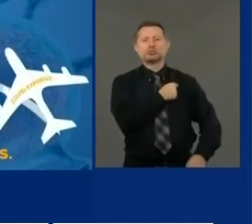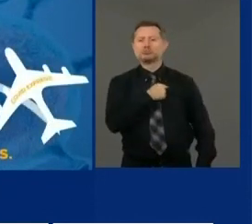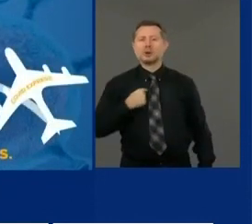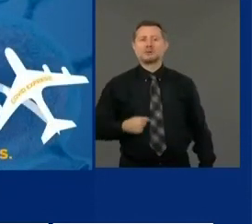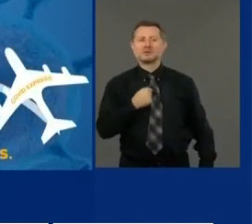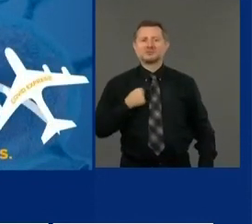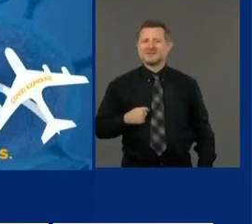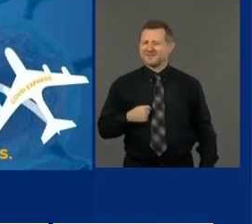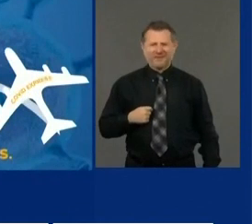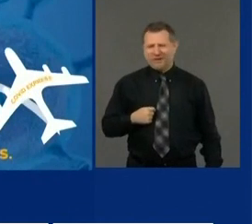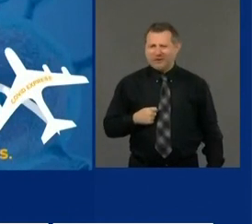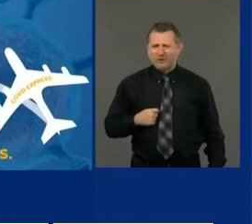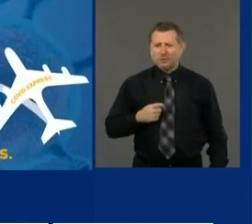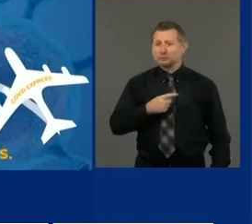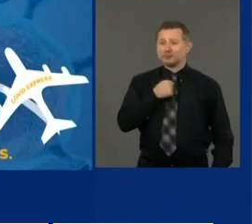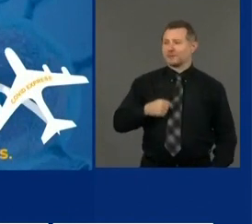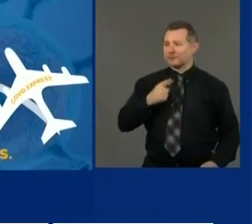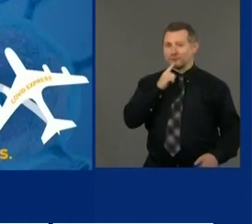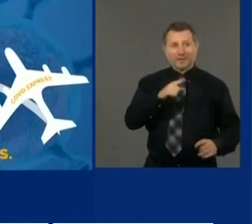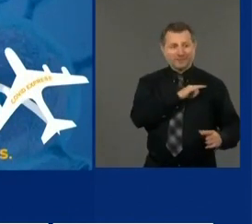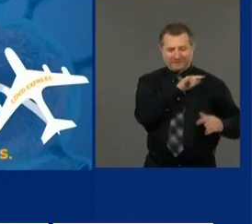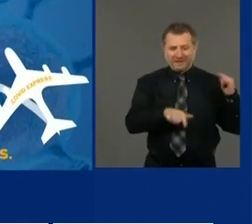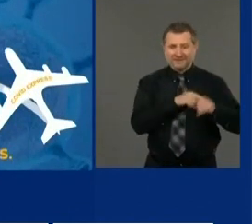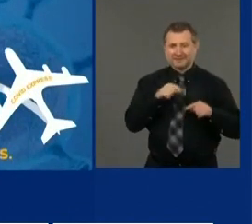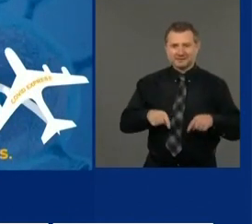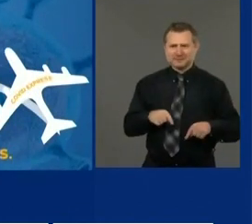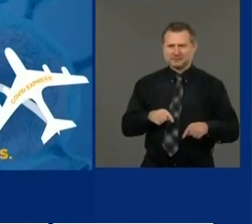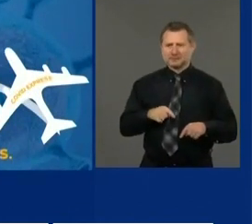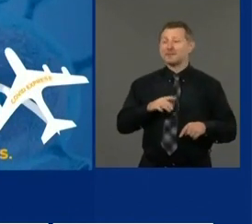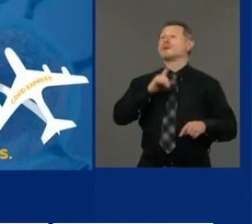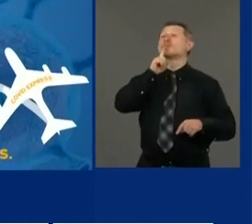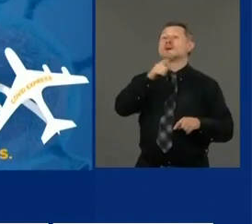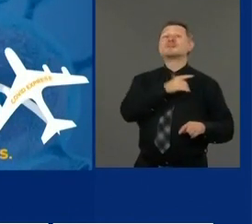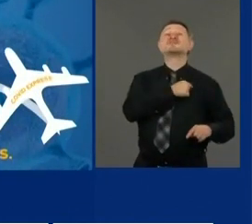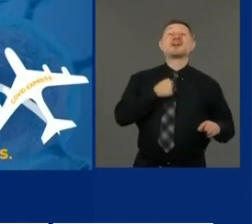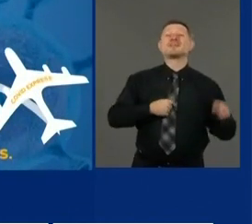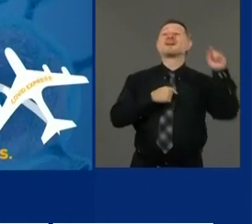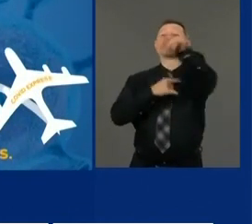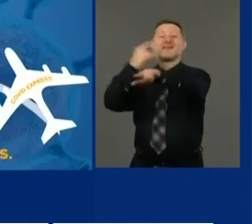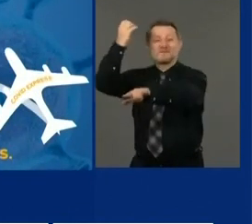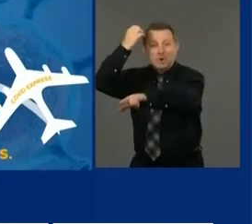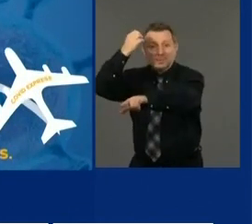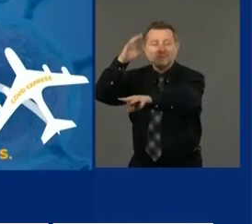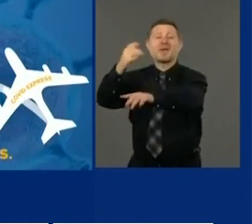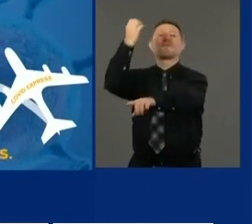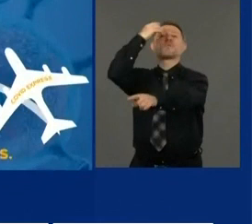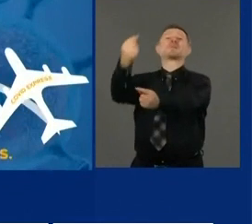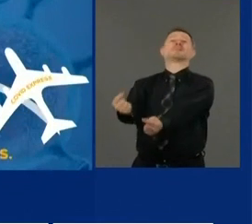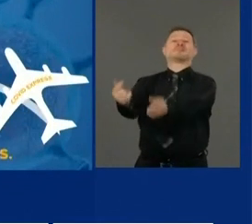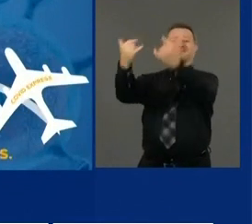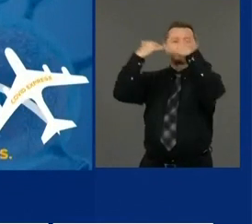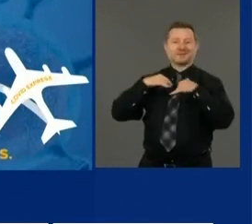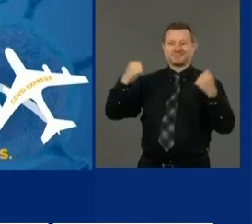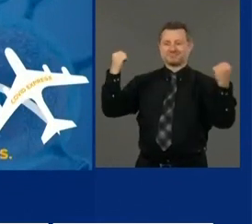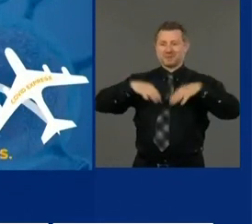LOSING TRACK OF THE VIRUS THAT úWAS SUPPOSED TO BE IN CHINA AN